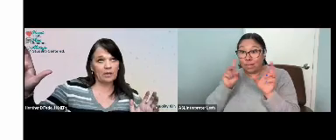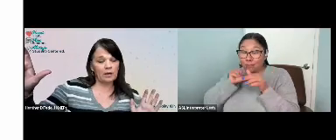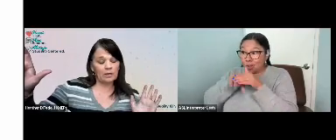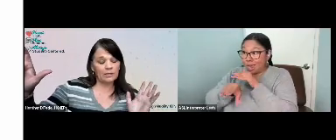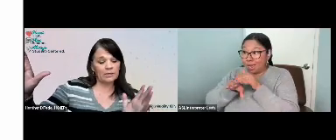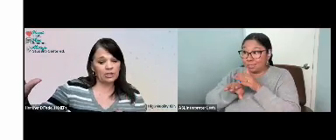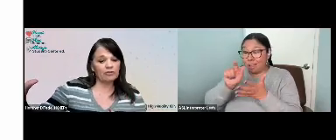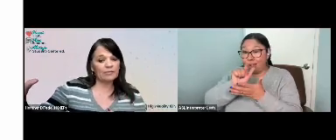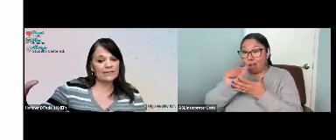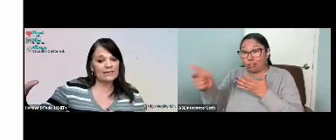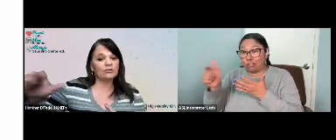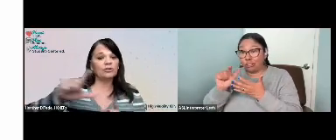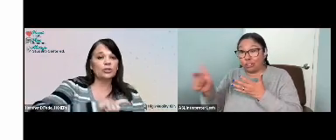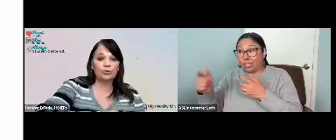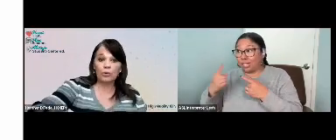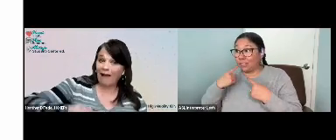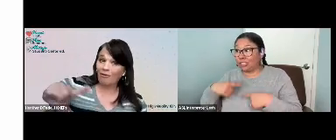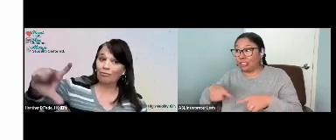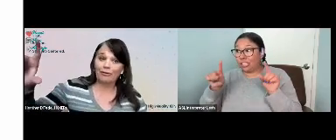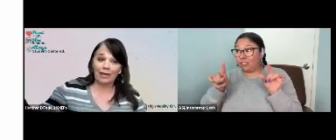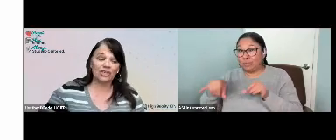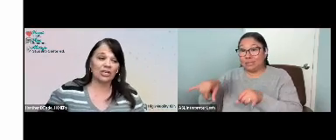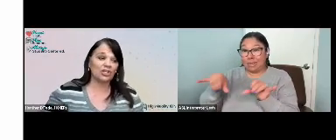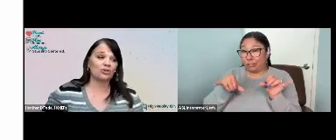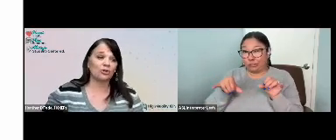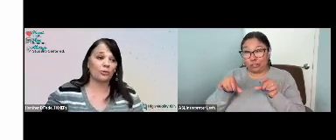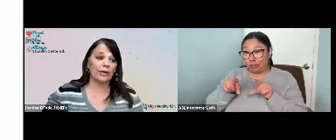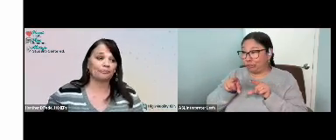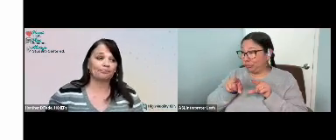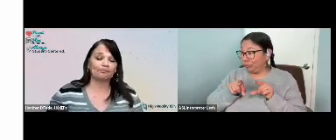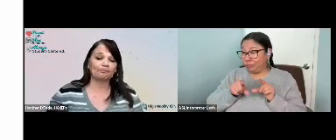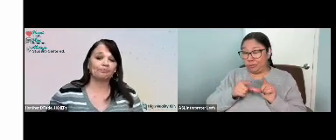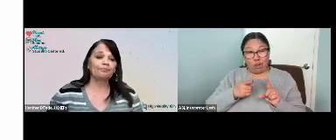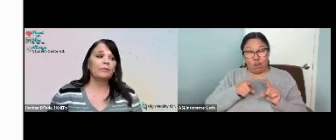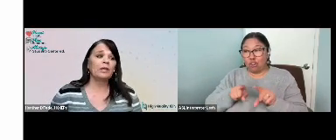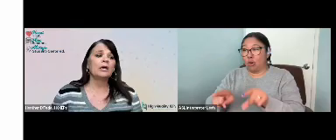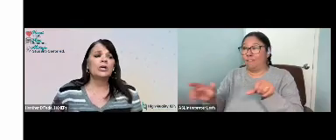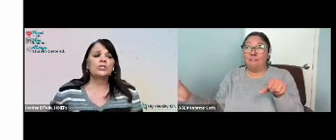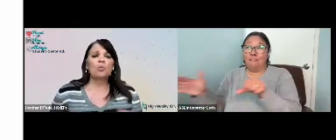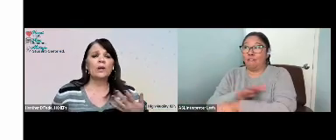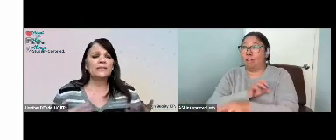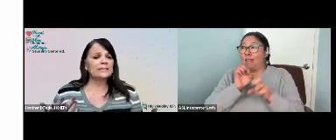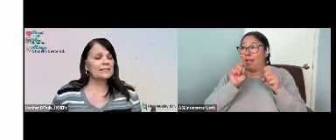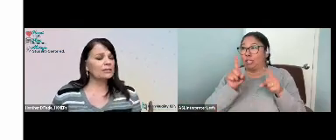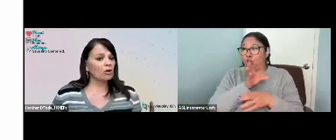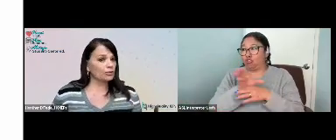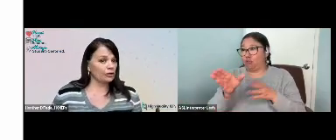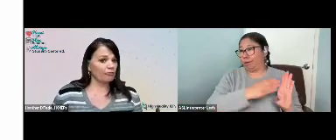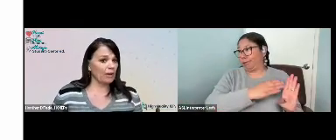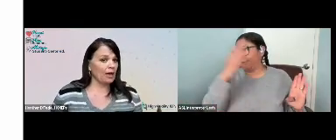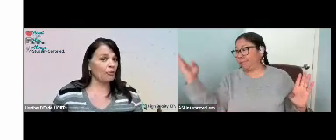um achievement standards throughout their educational career. So, what does this alternative